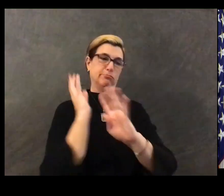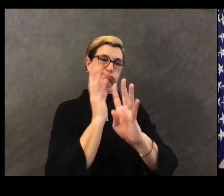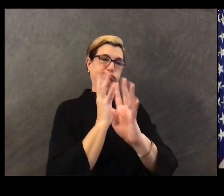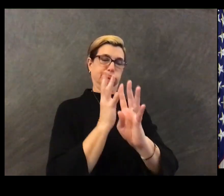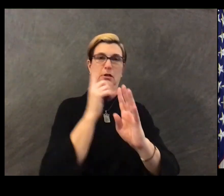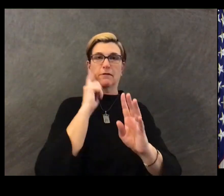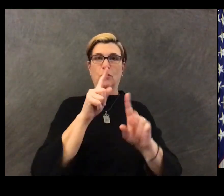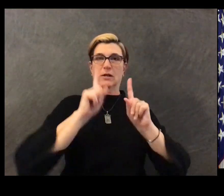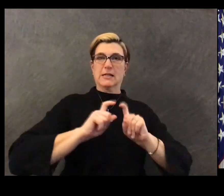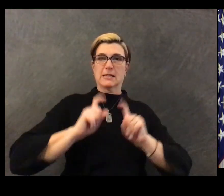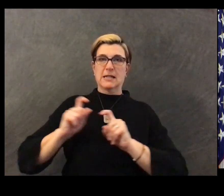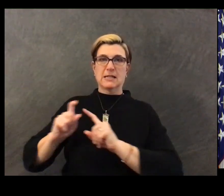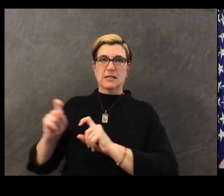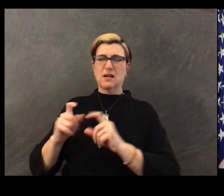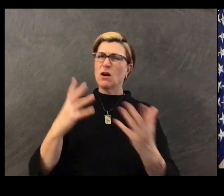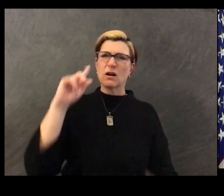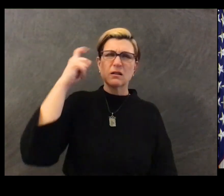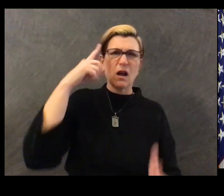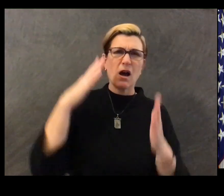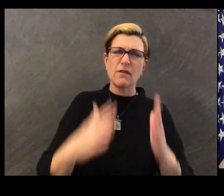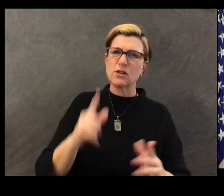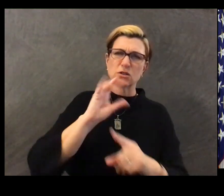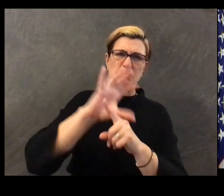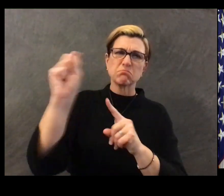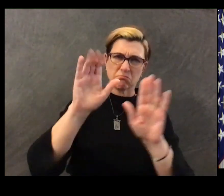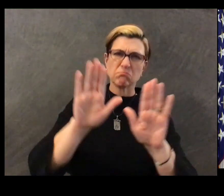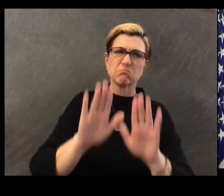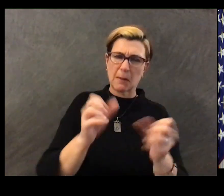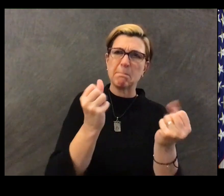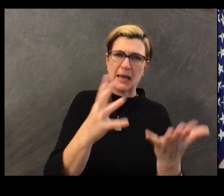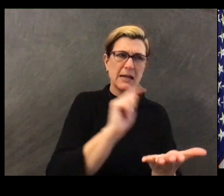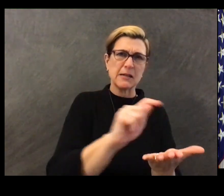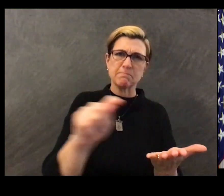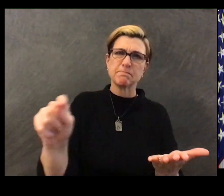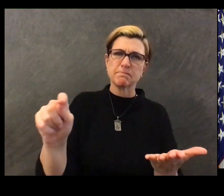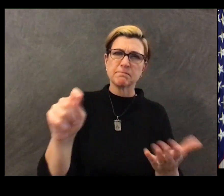governors have done a fantastic job working with us I told the governor of